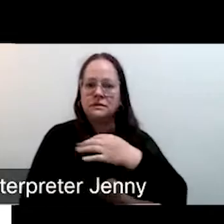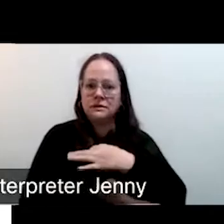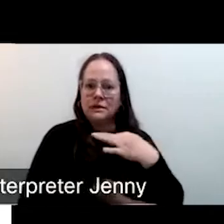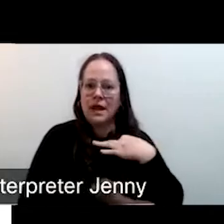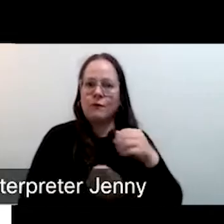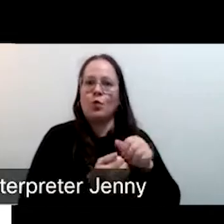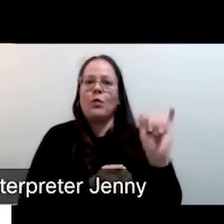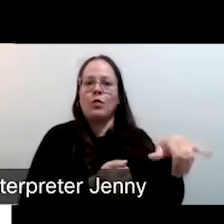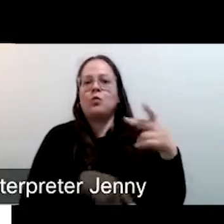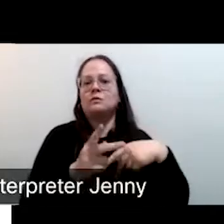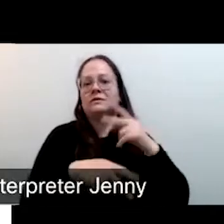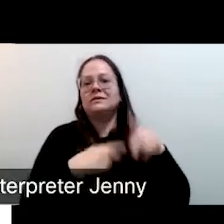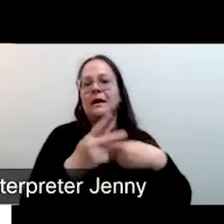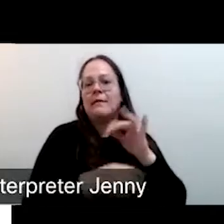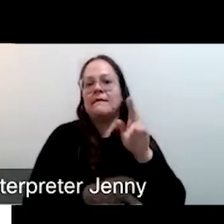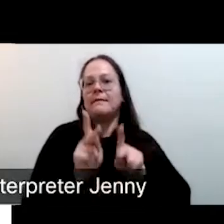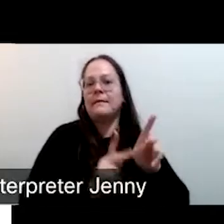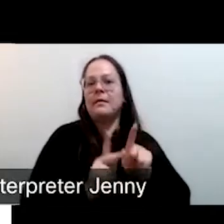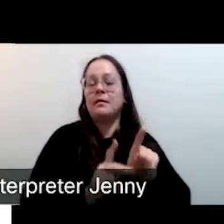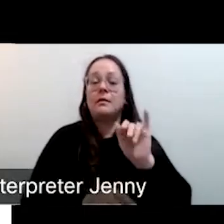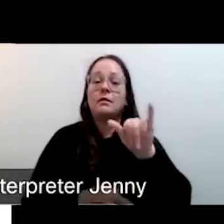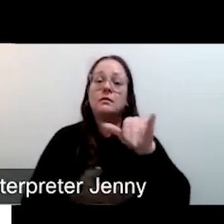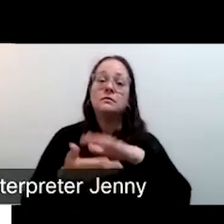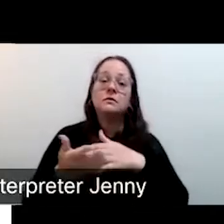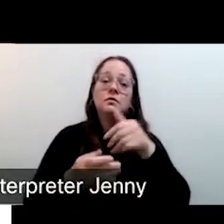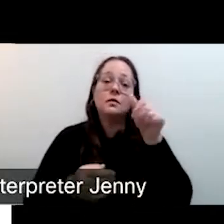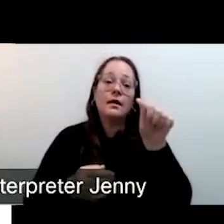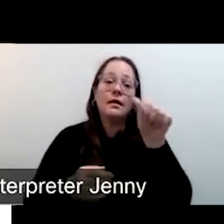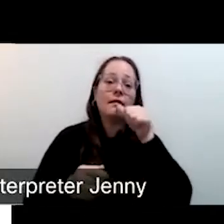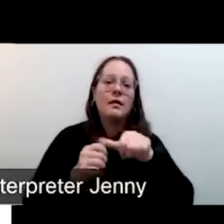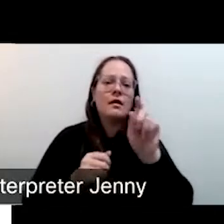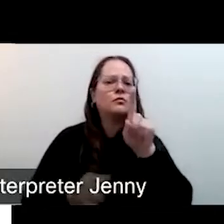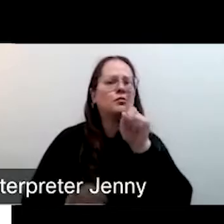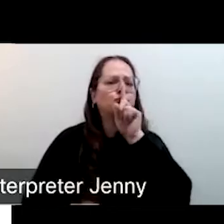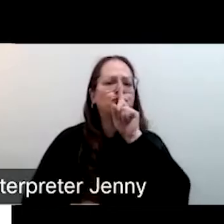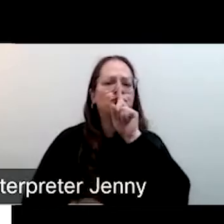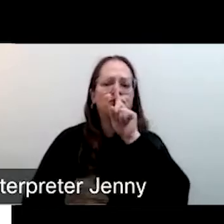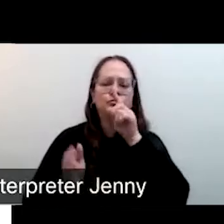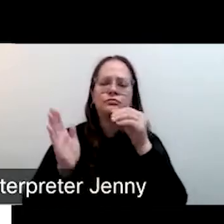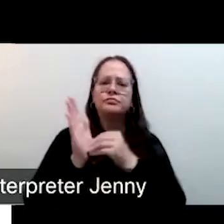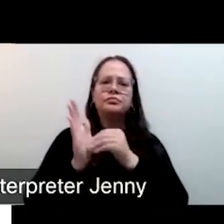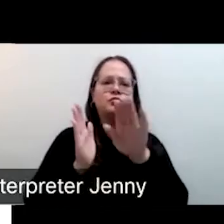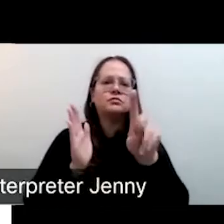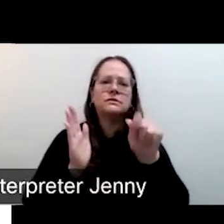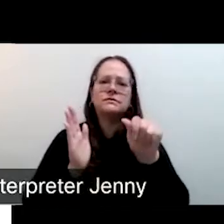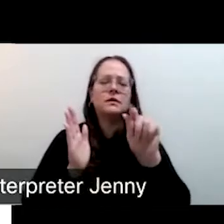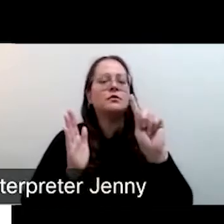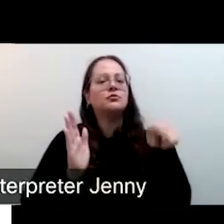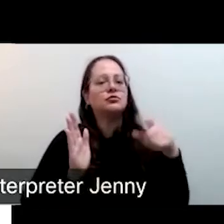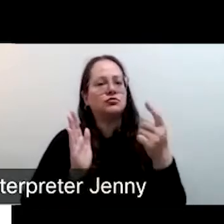The Schedule A letter does not need to disclose what sort of disability you have, only that you have a qualifying one.